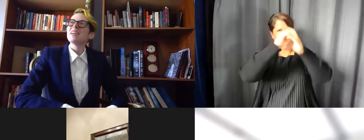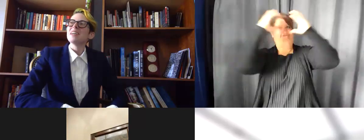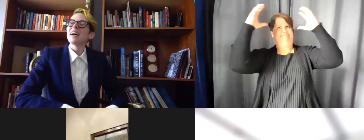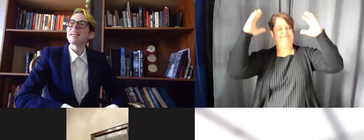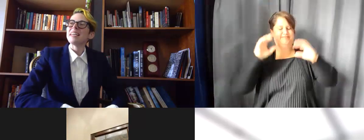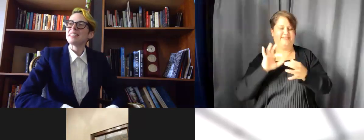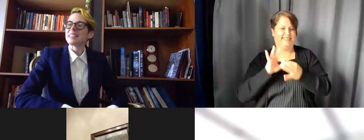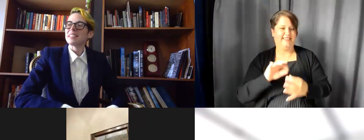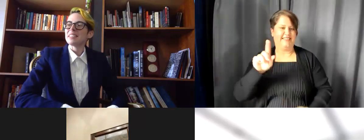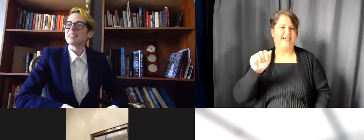Farrah Garland: I guess